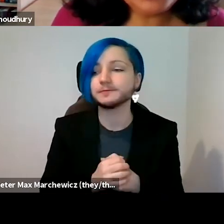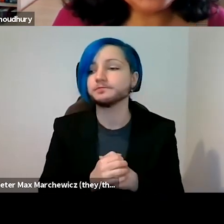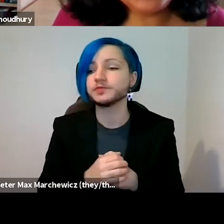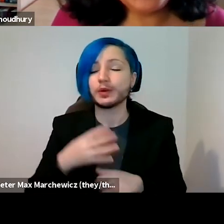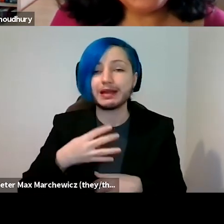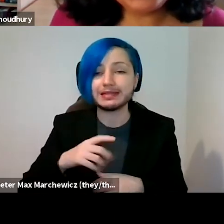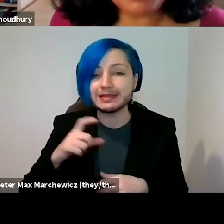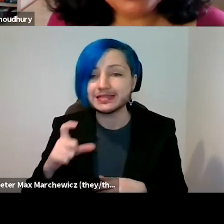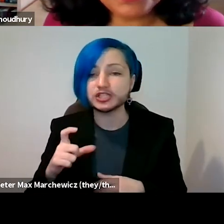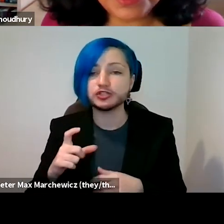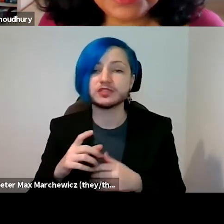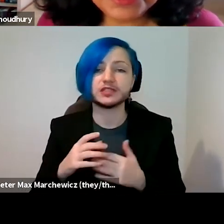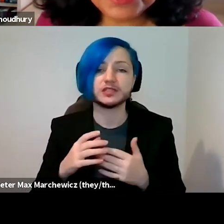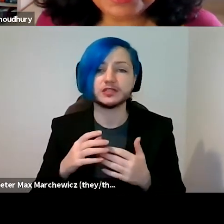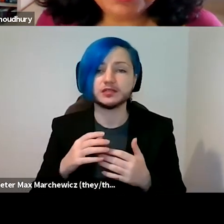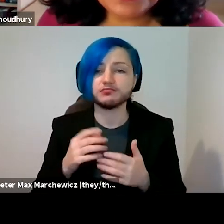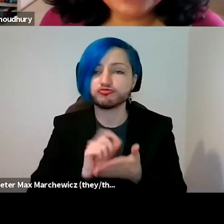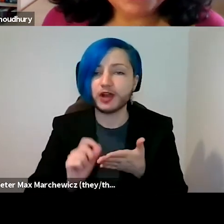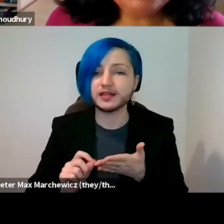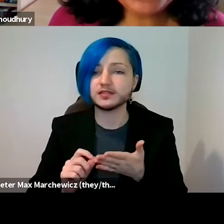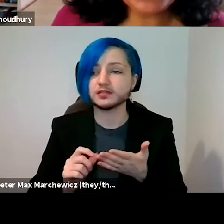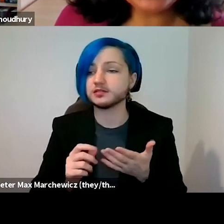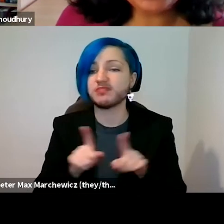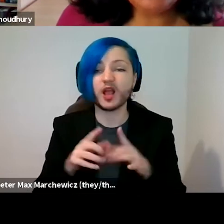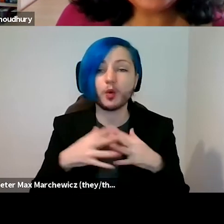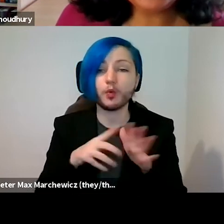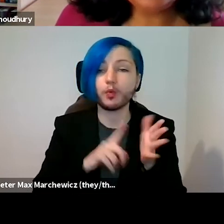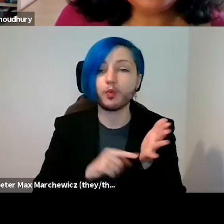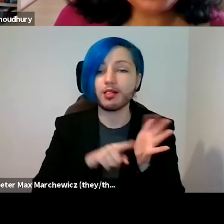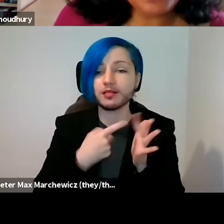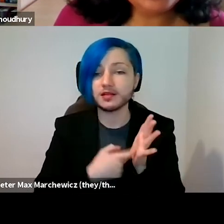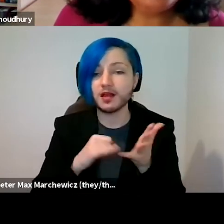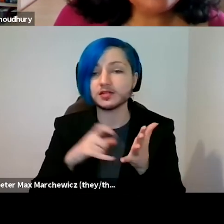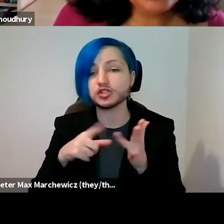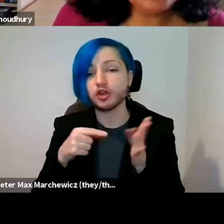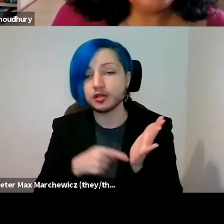for instance, wrote about Indian and Paisleys wraps in his novels, St. Ronan's Well.